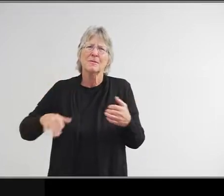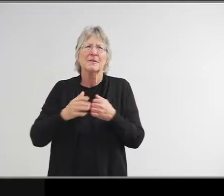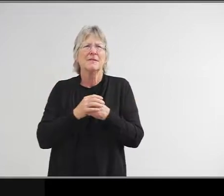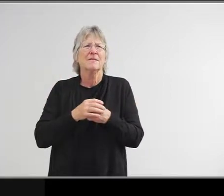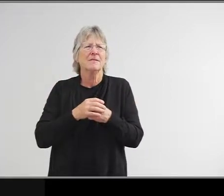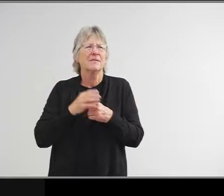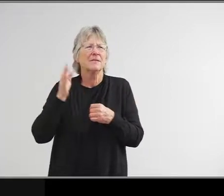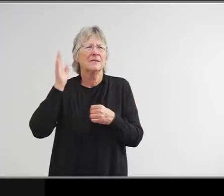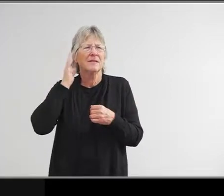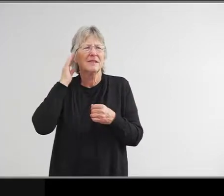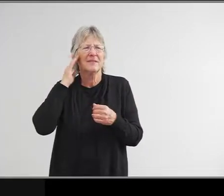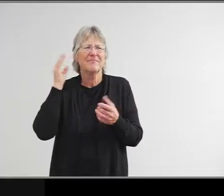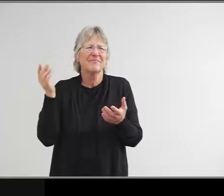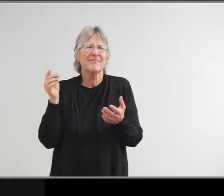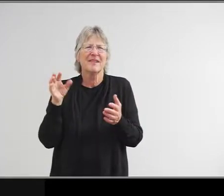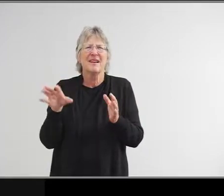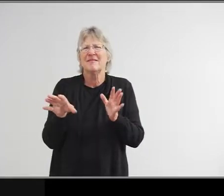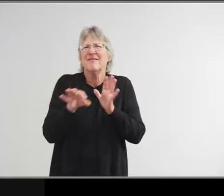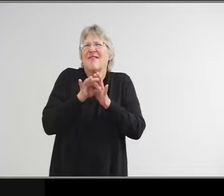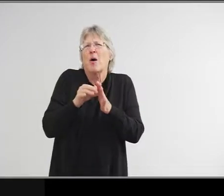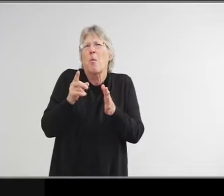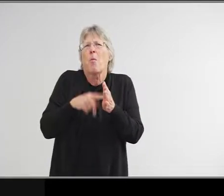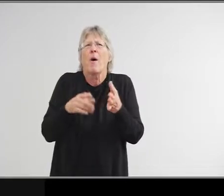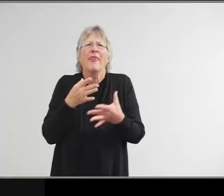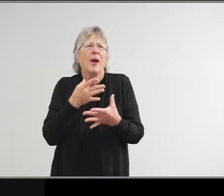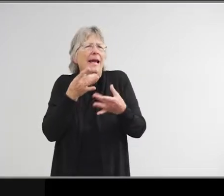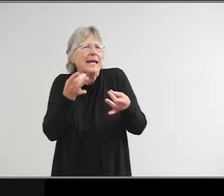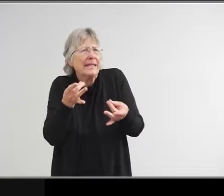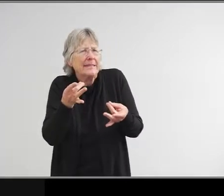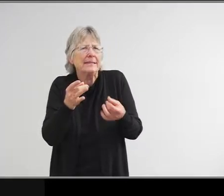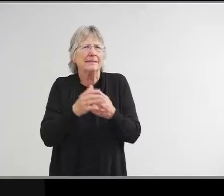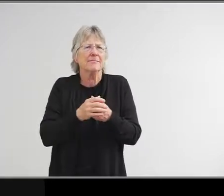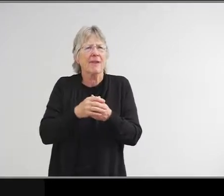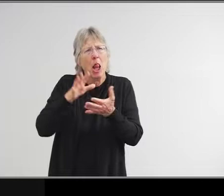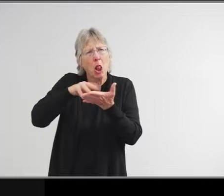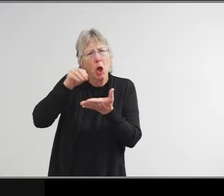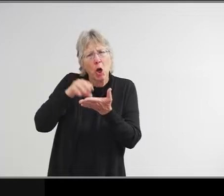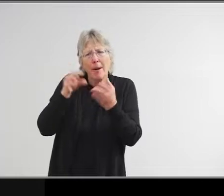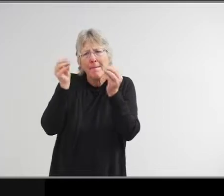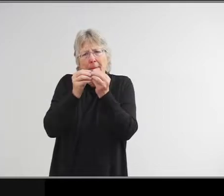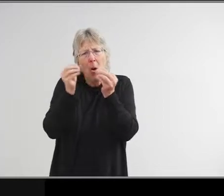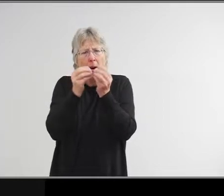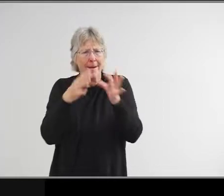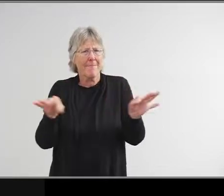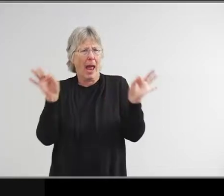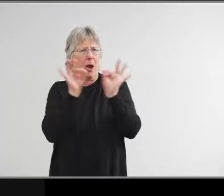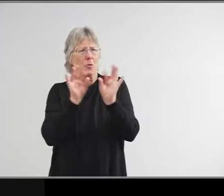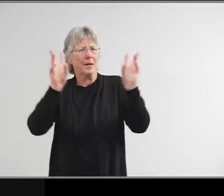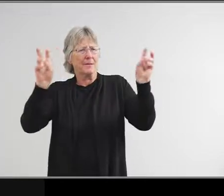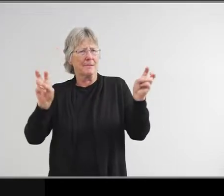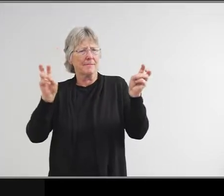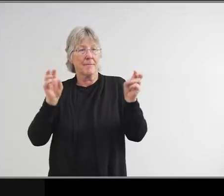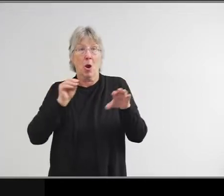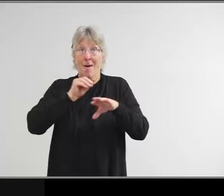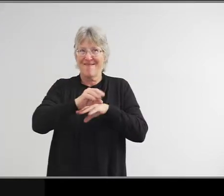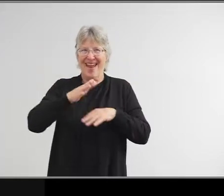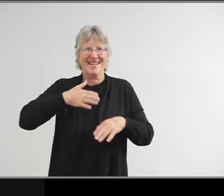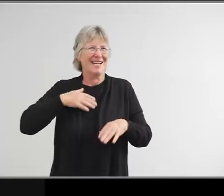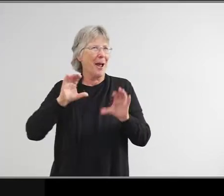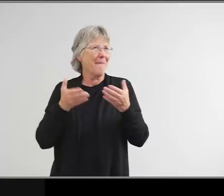about what they're interested about and learn more about important issues. Her impact on my class has been substantial.